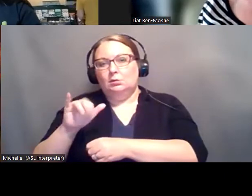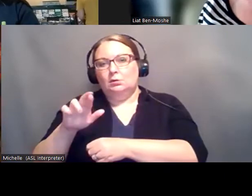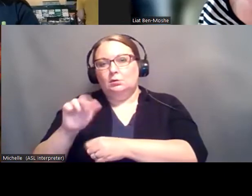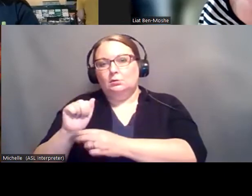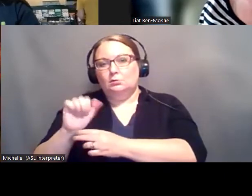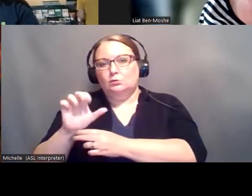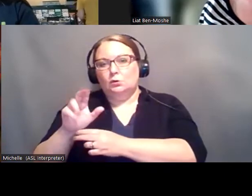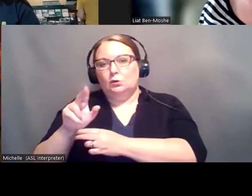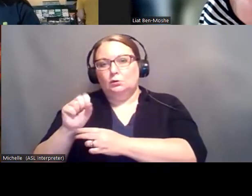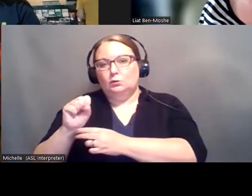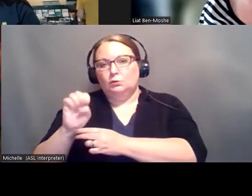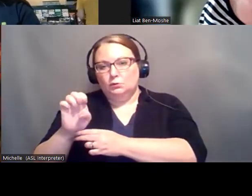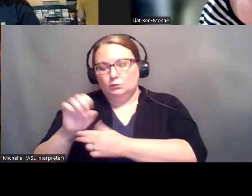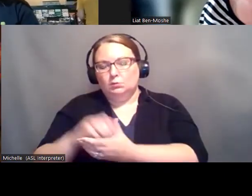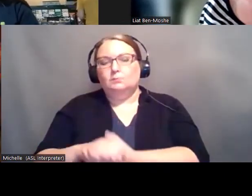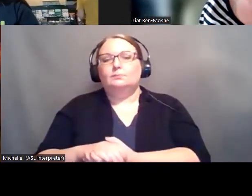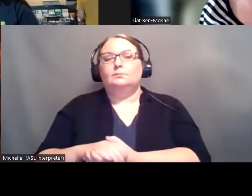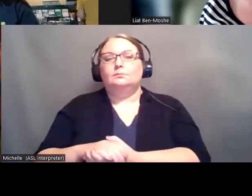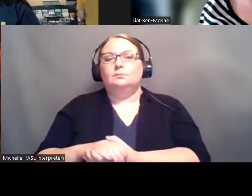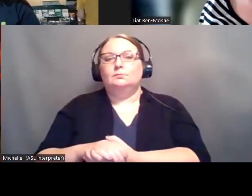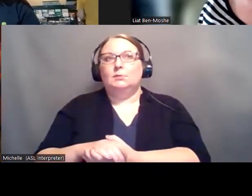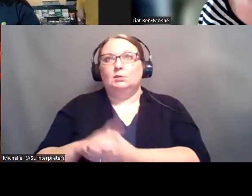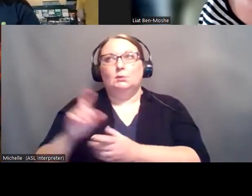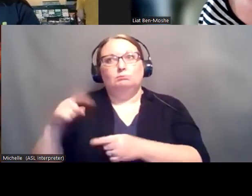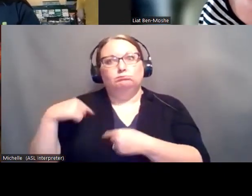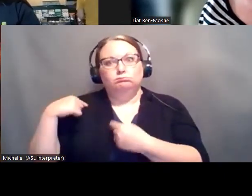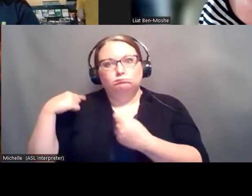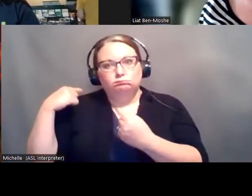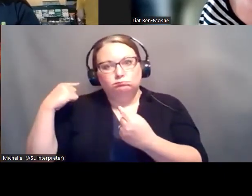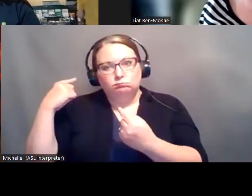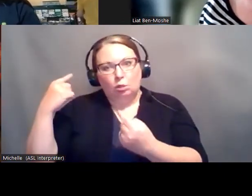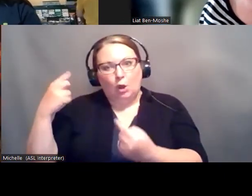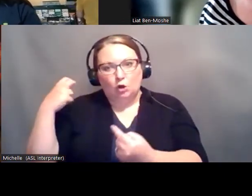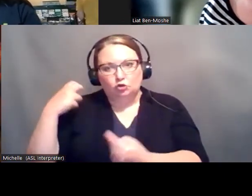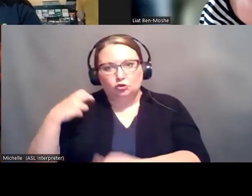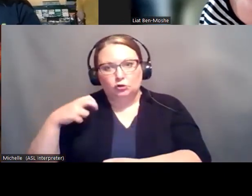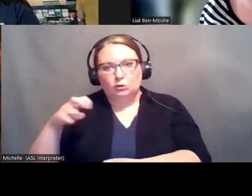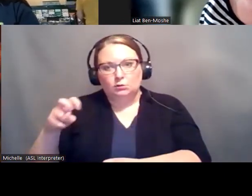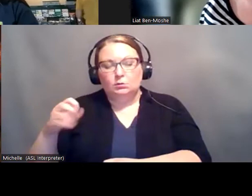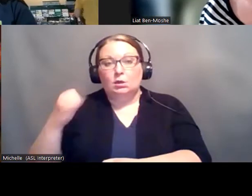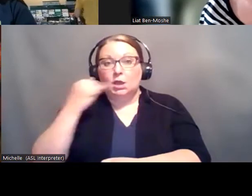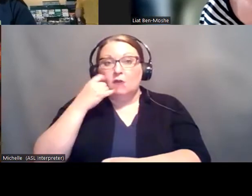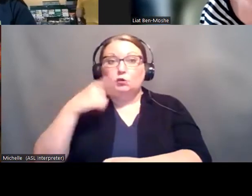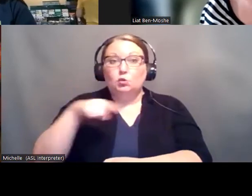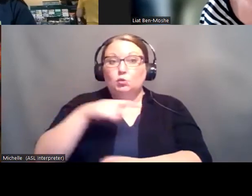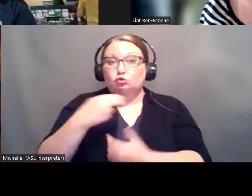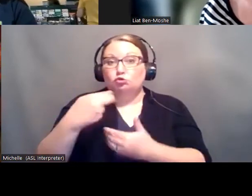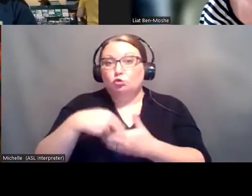was really long. So for those of you who are joining who might be students